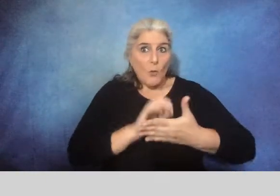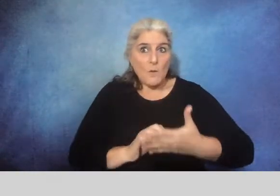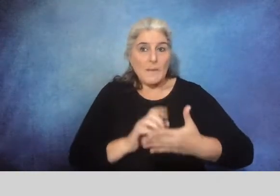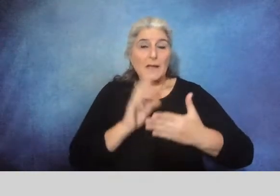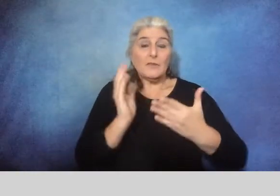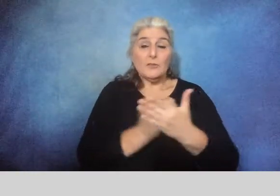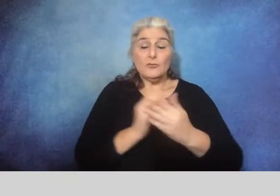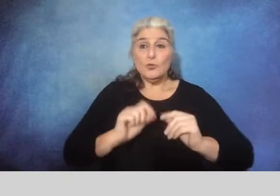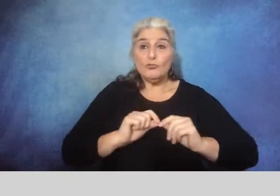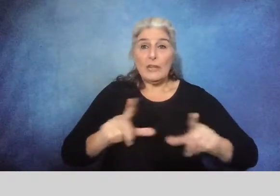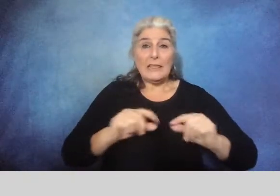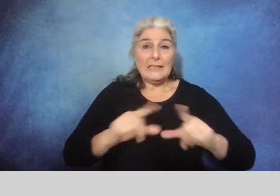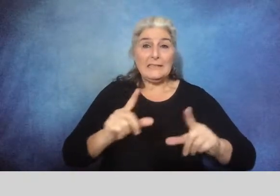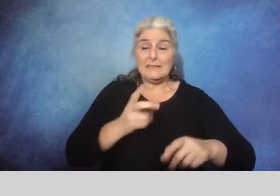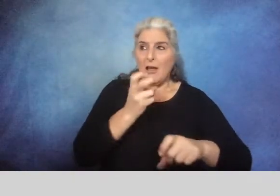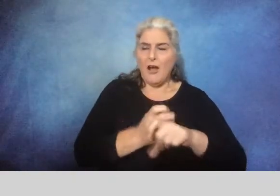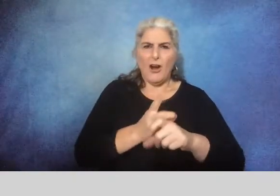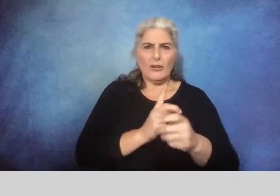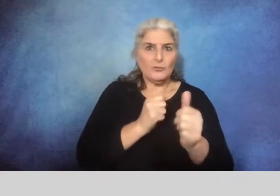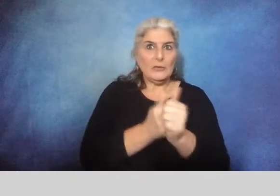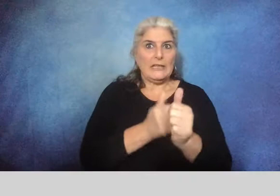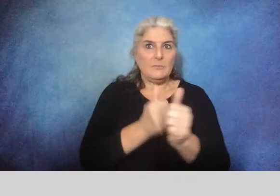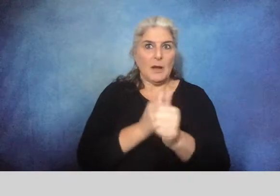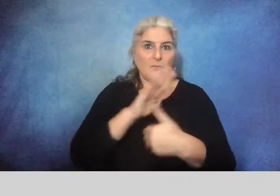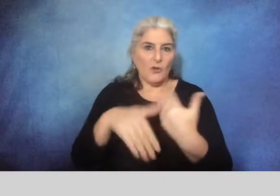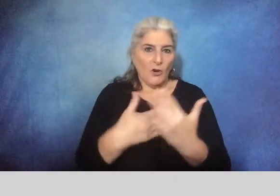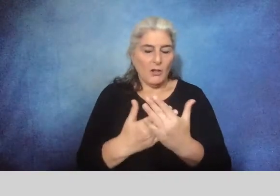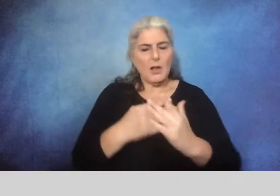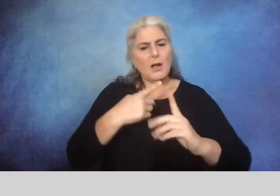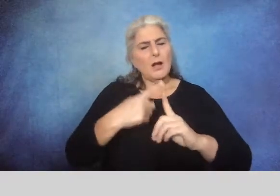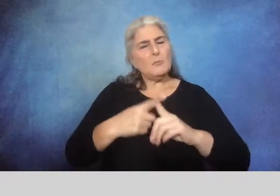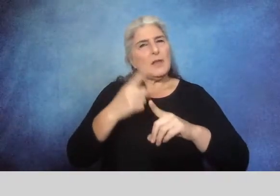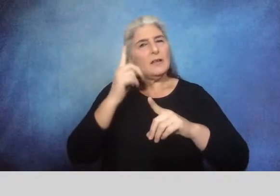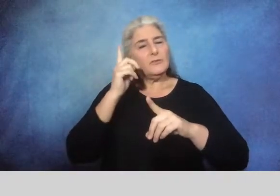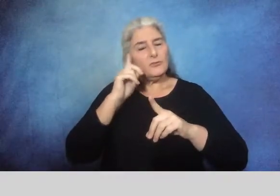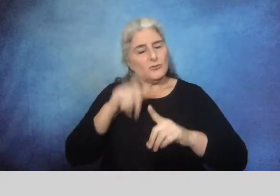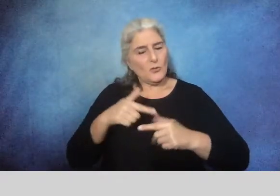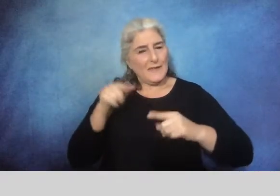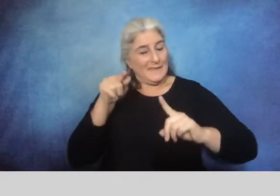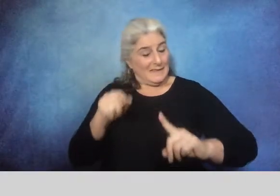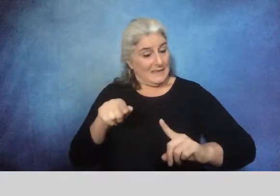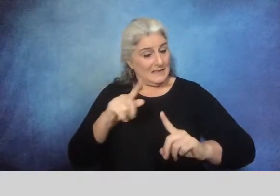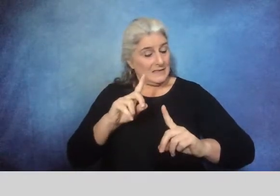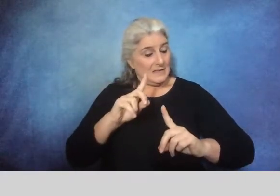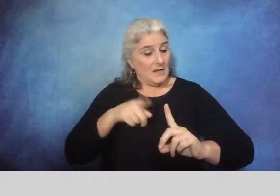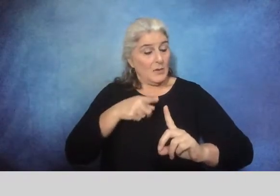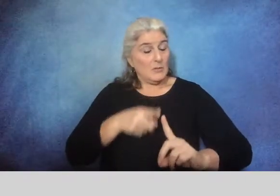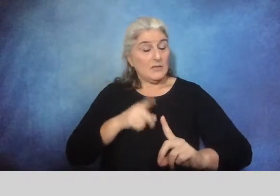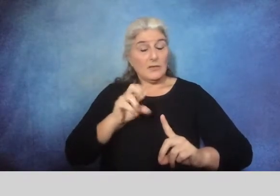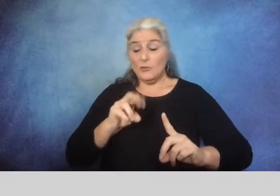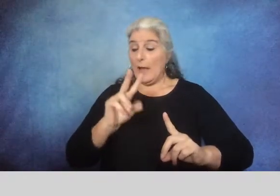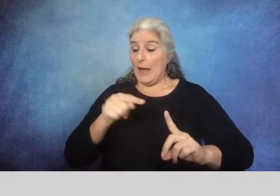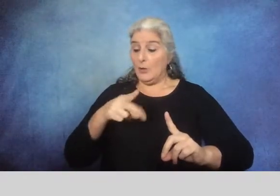Second, it is difficult to extend support for all user requests for this particular output format.